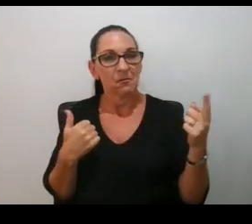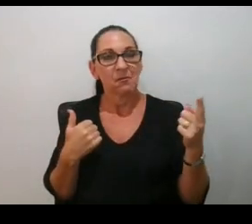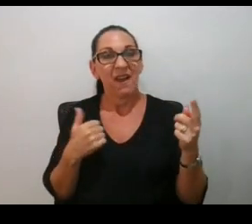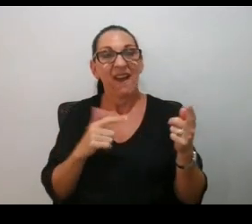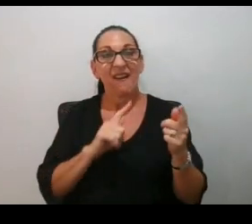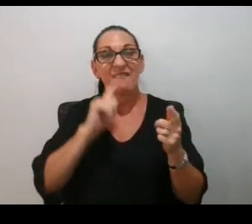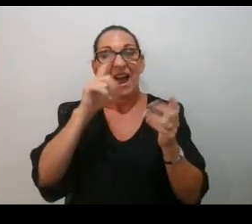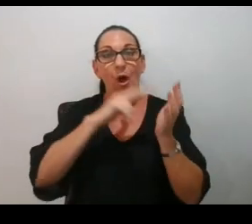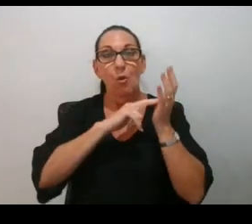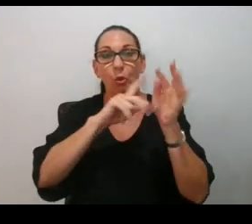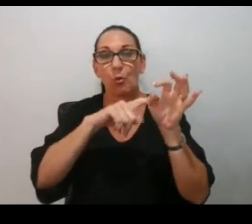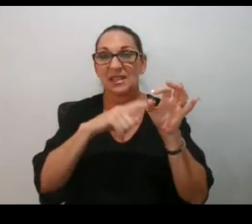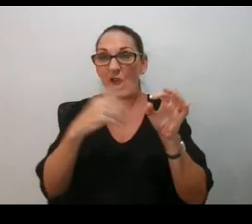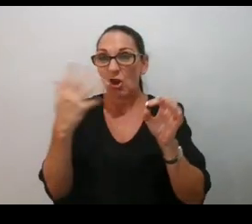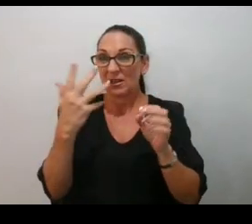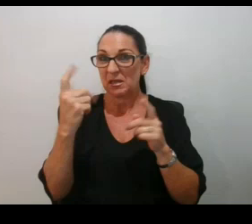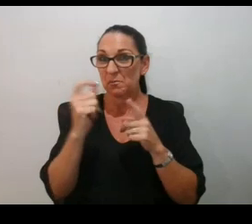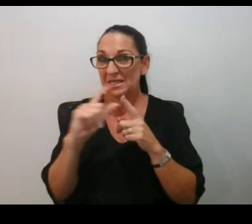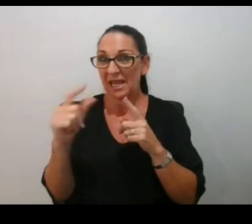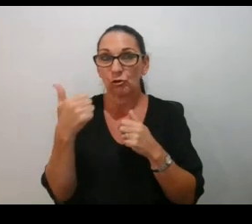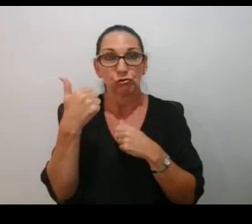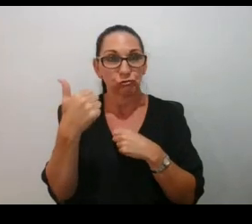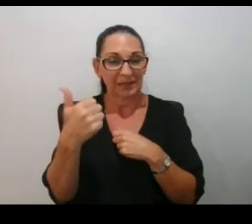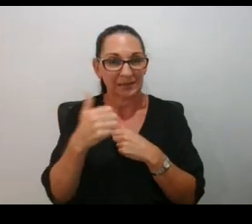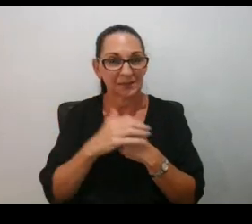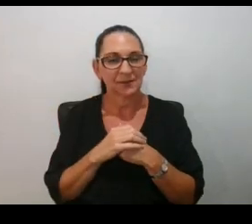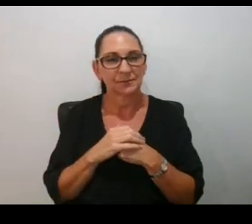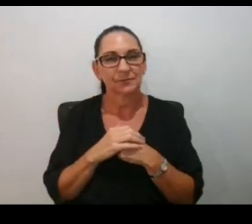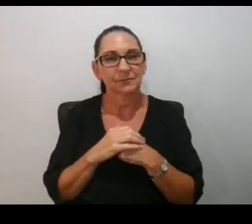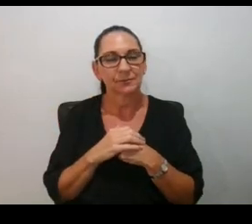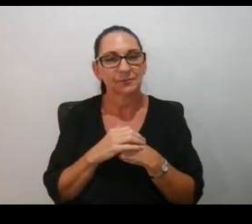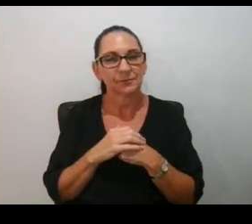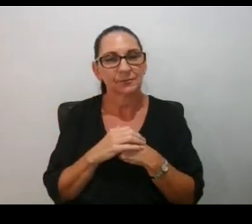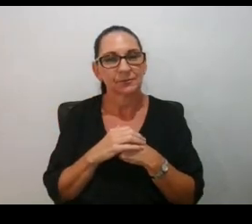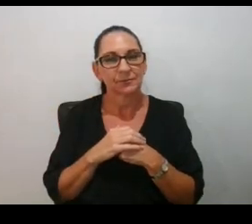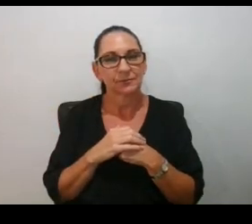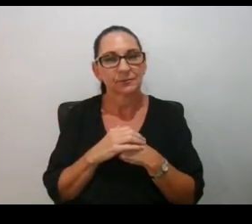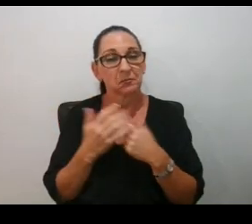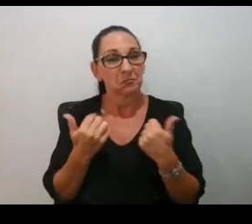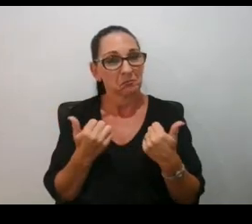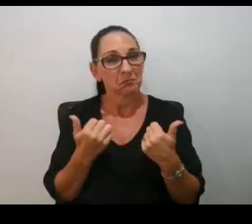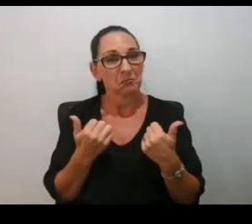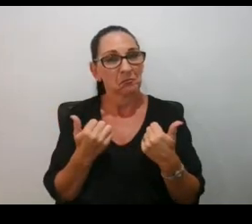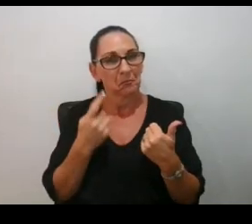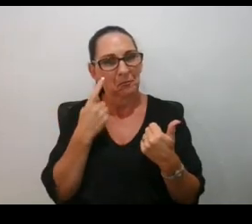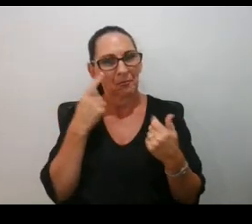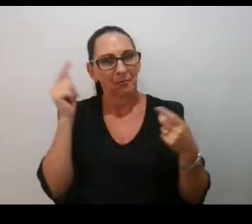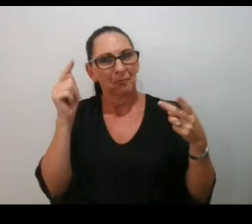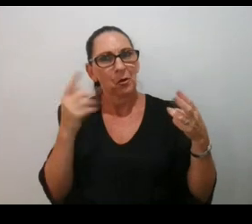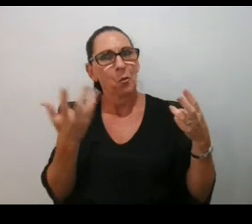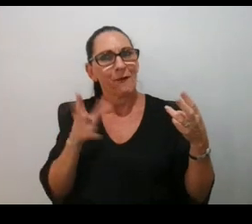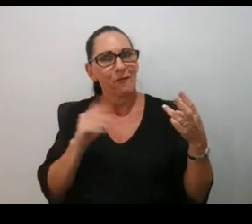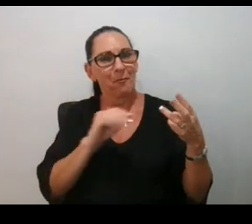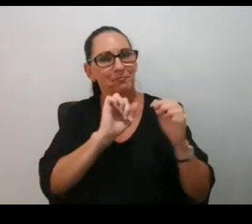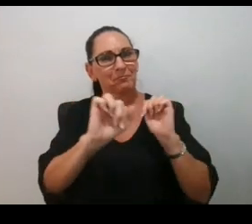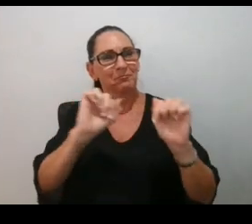that's fantastic 17% from Regional and no one from outside Queensland great that's good thank you I'll hide